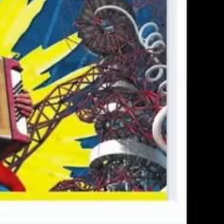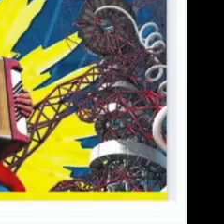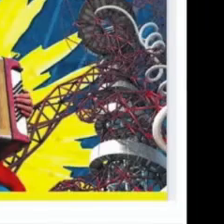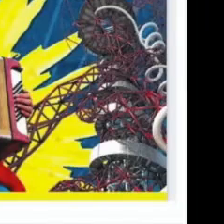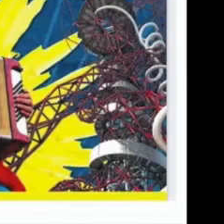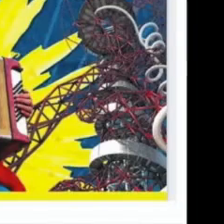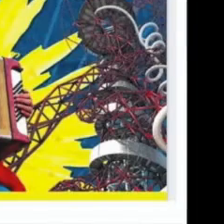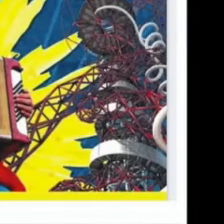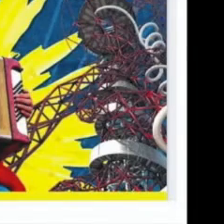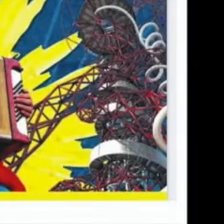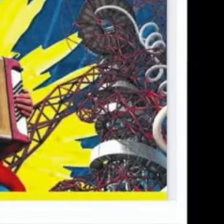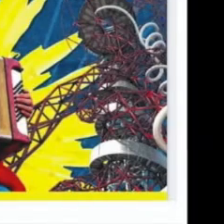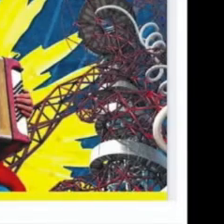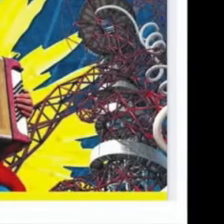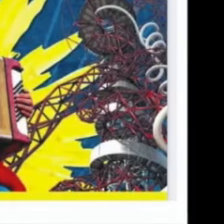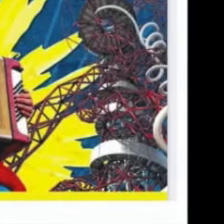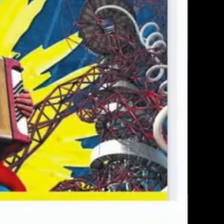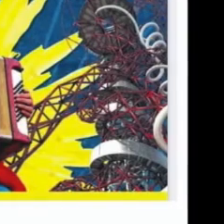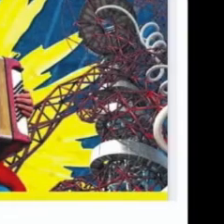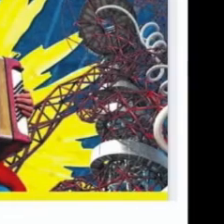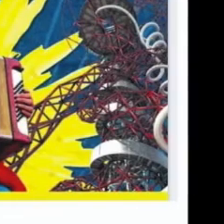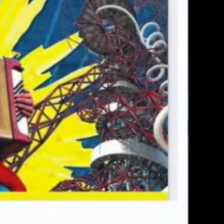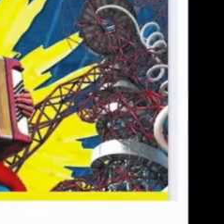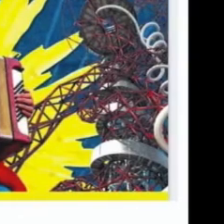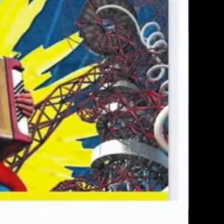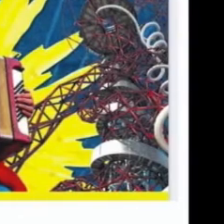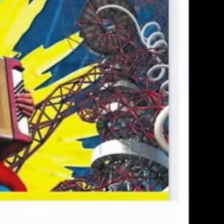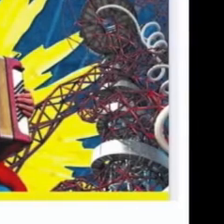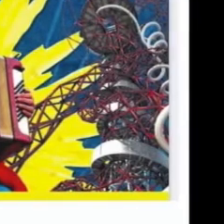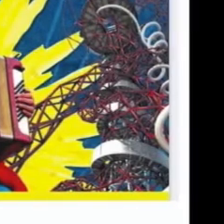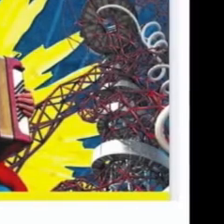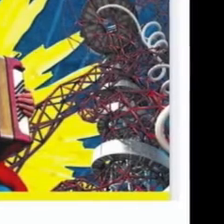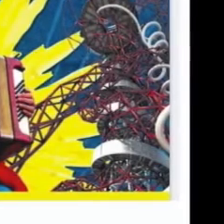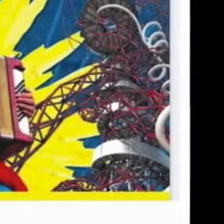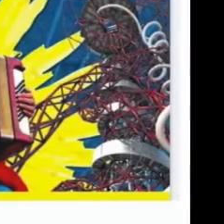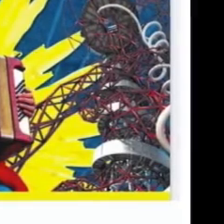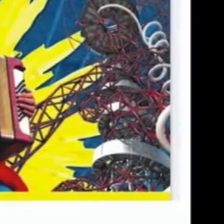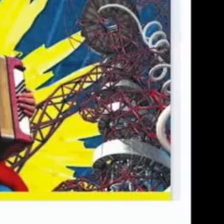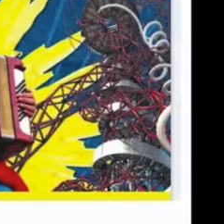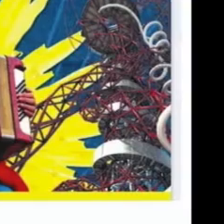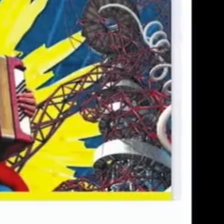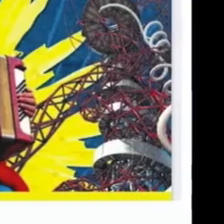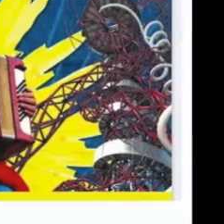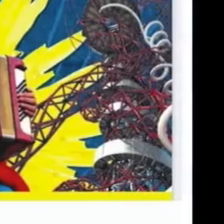A news article about Liverpool’s DaDa Festival and a publicity leaflet for London’s Liberty Festival.